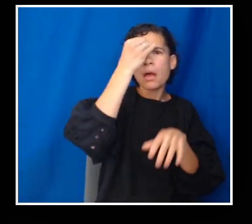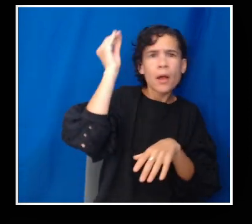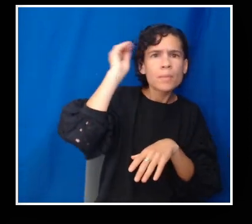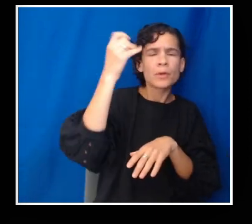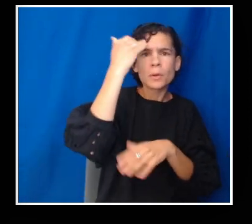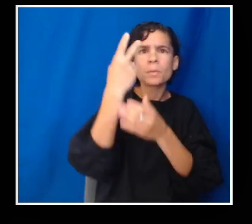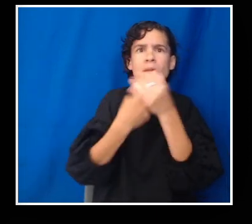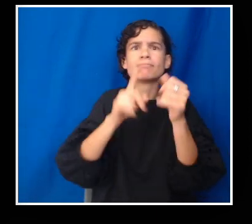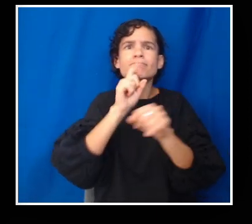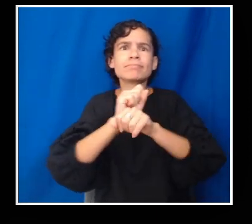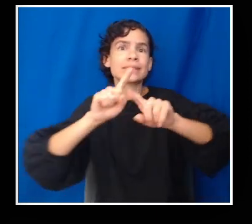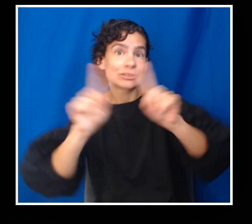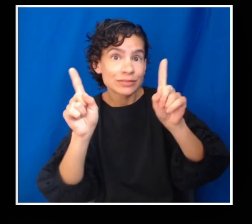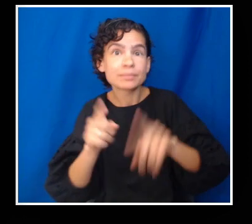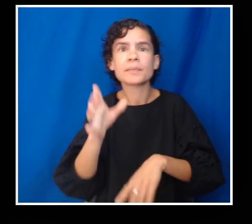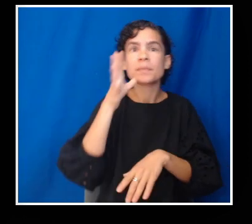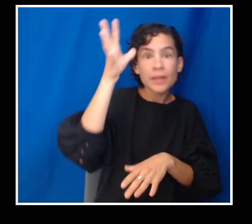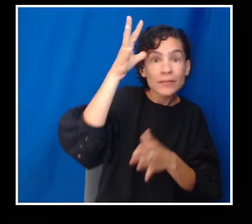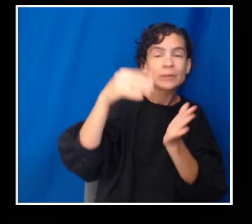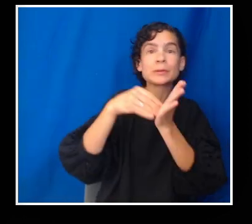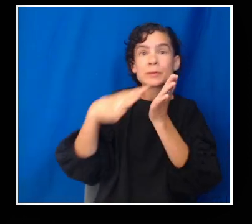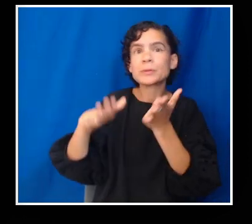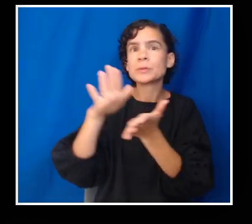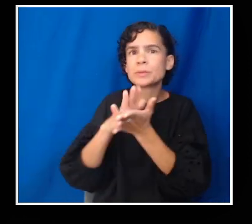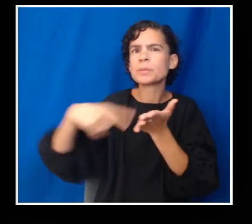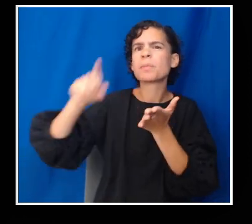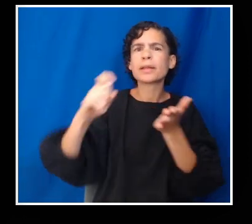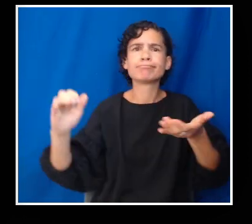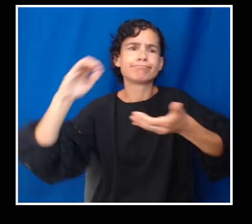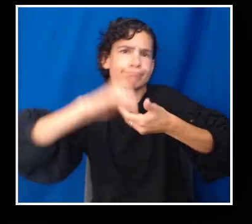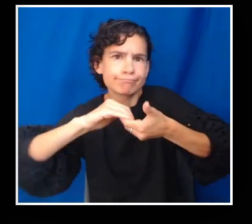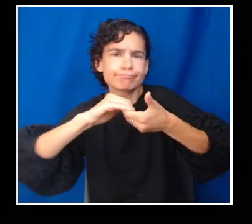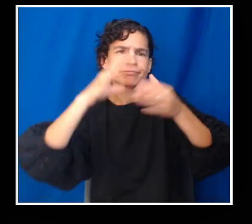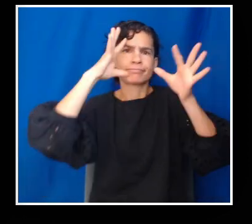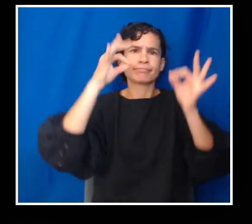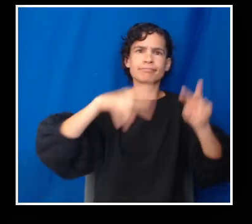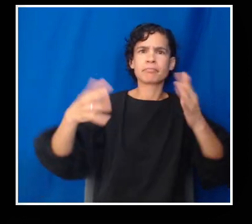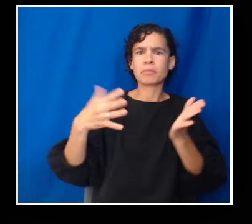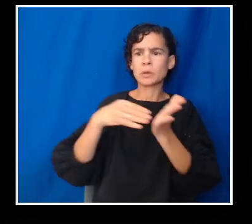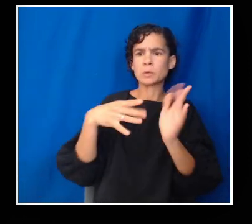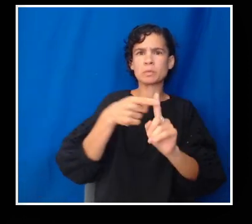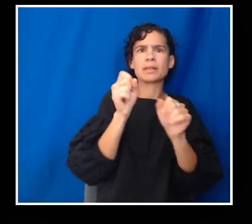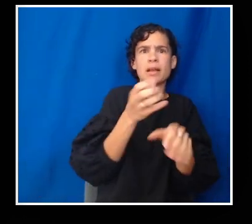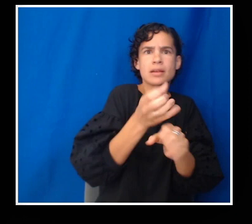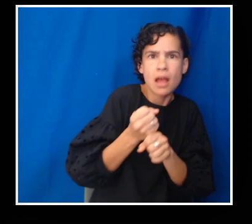It's important to know that they are different and that parents, students, and schools have to work together to decide what the student qualifies for